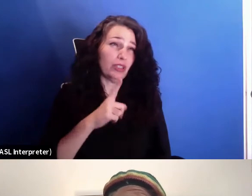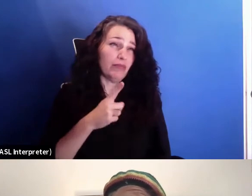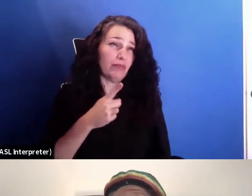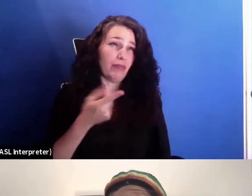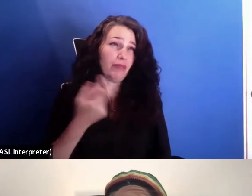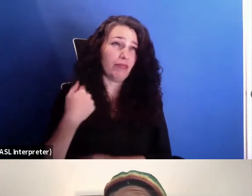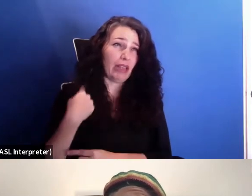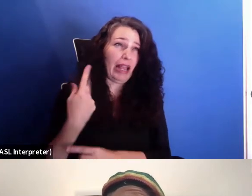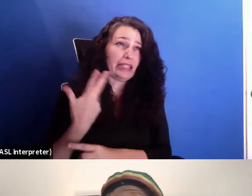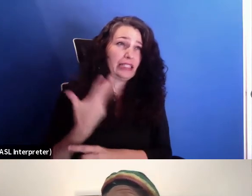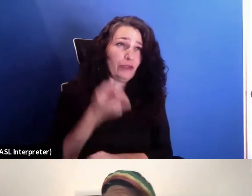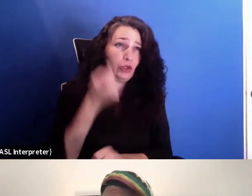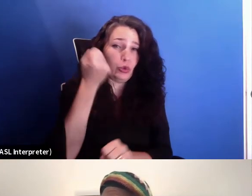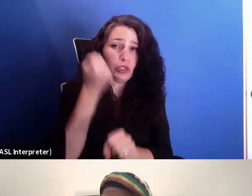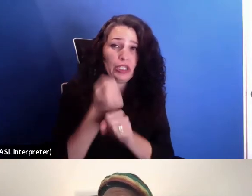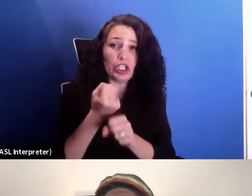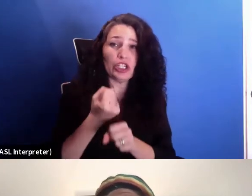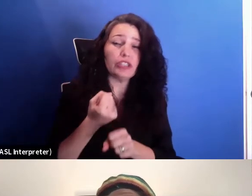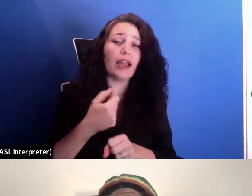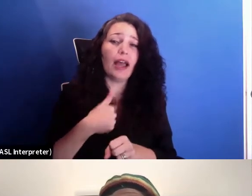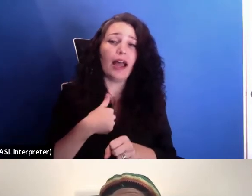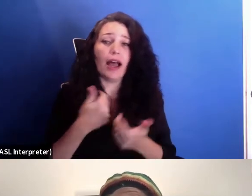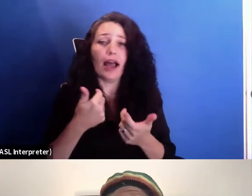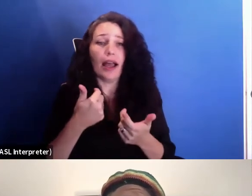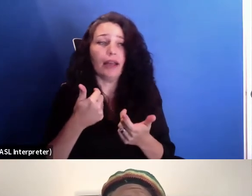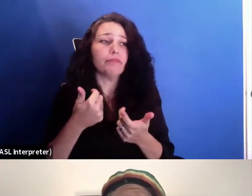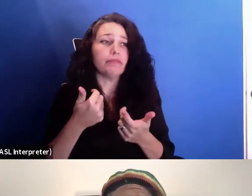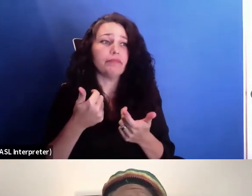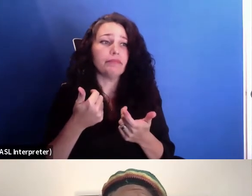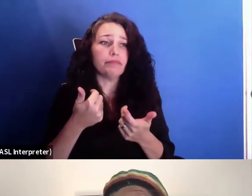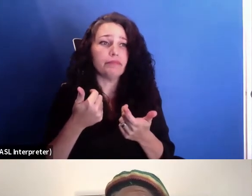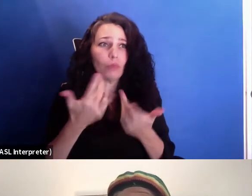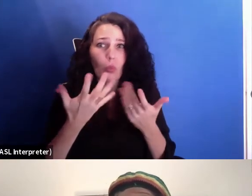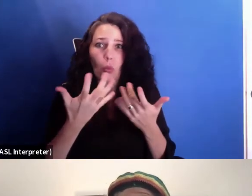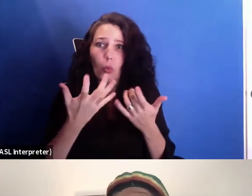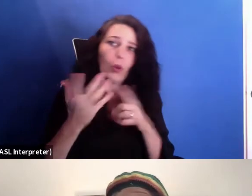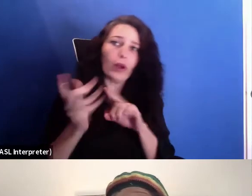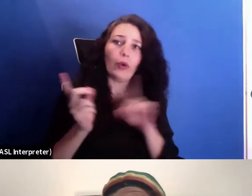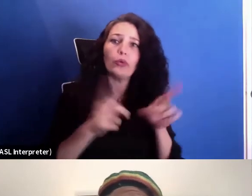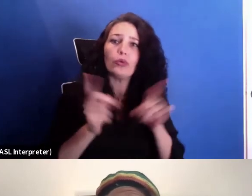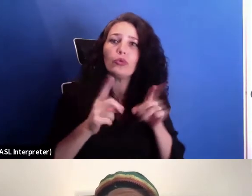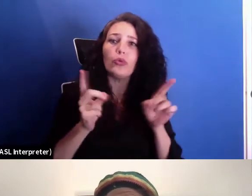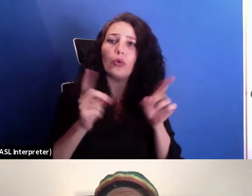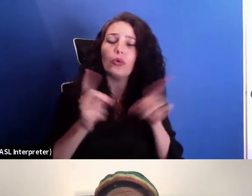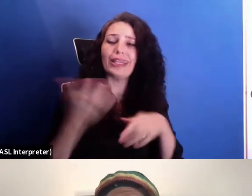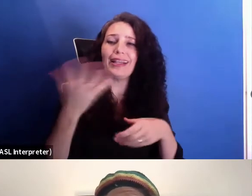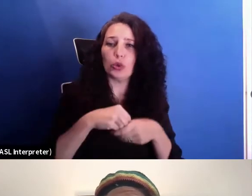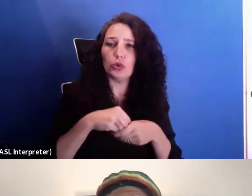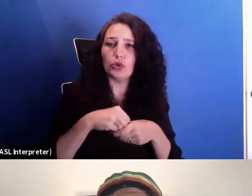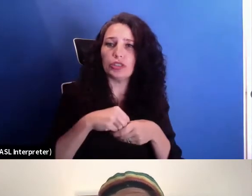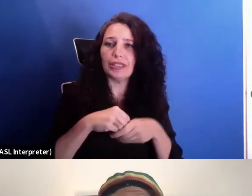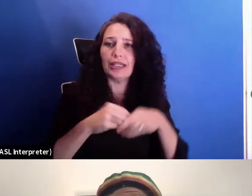trying to find myself if I'm at a conference or something, I wanna go to the inclusion of diversity workshop